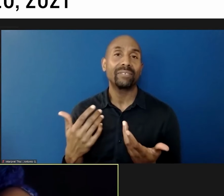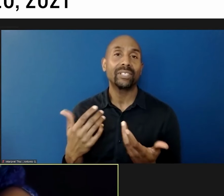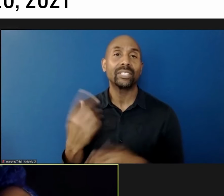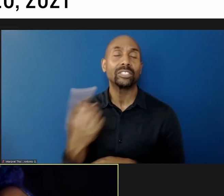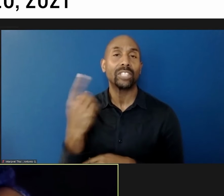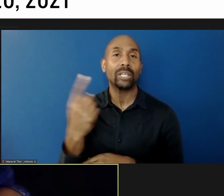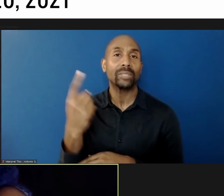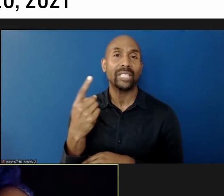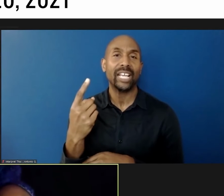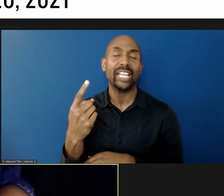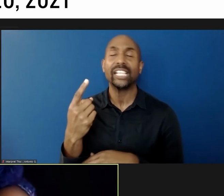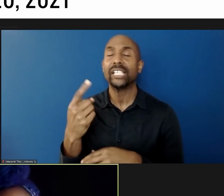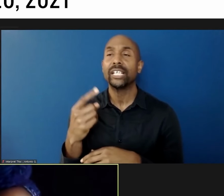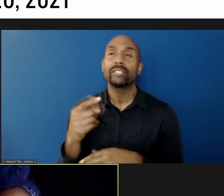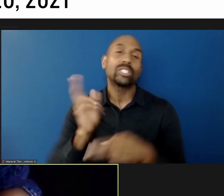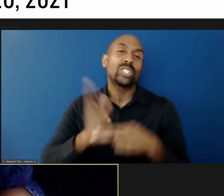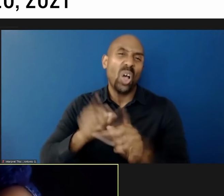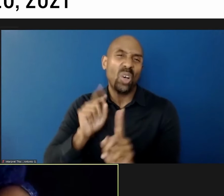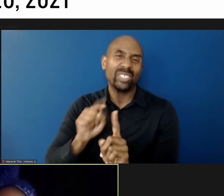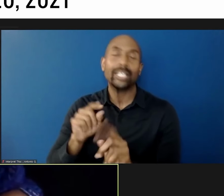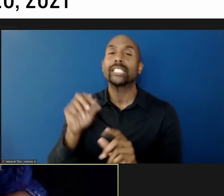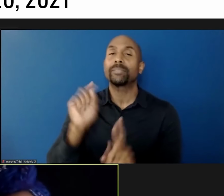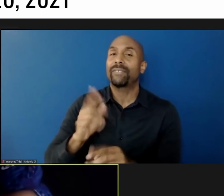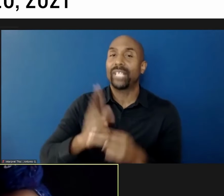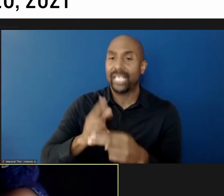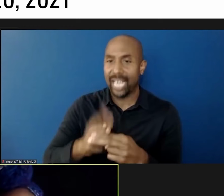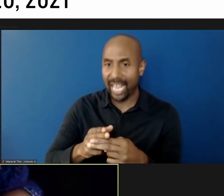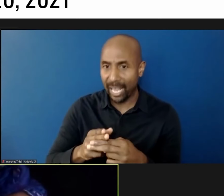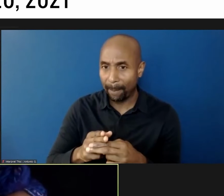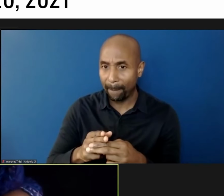a really high correlation between going to those PRUs and then ending up within the prison